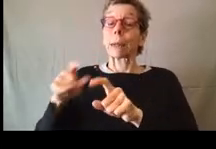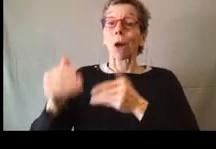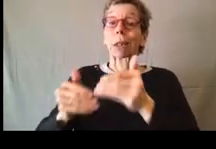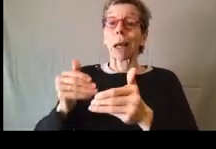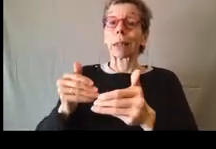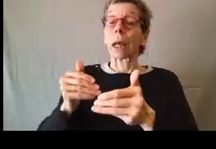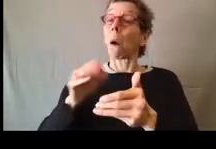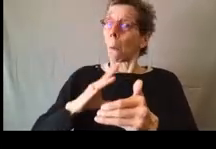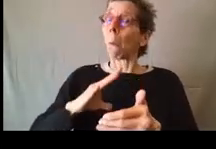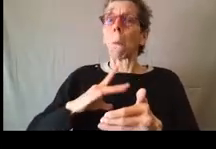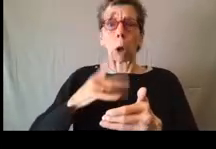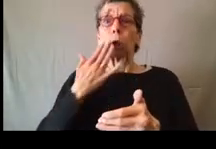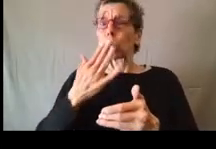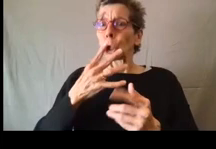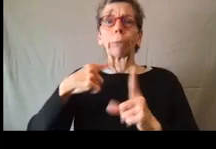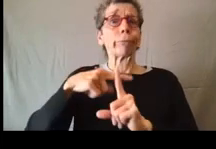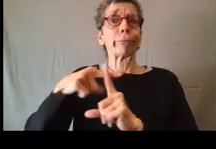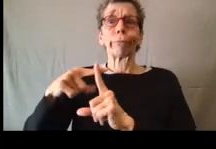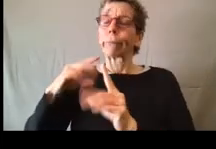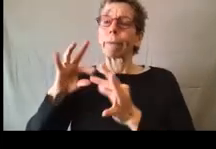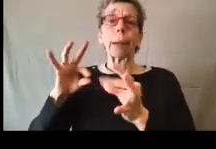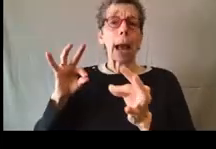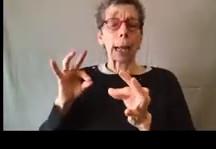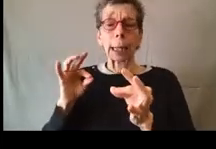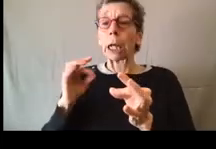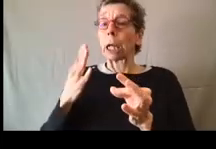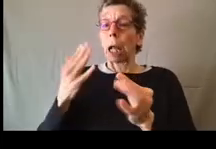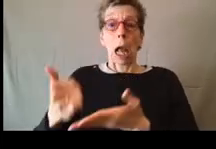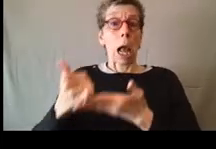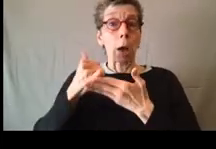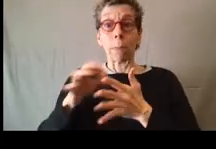provides quick responses to the questions and that it is accessible, comprehensive and